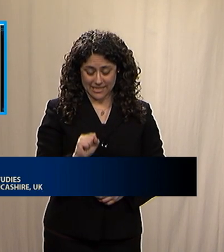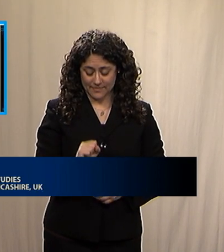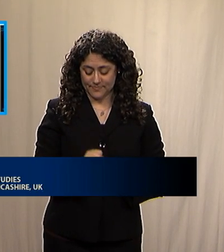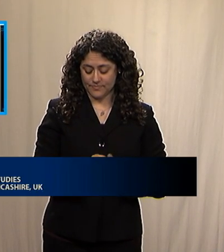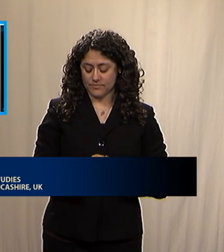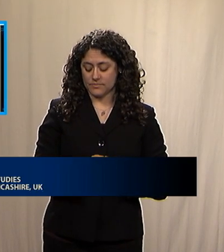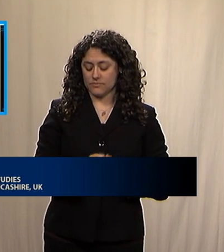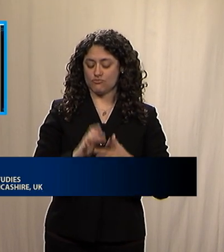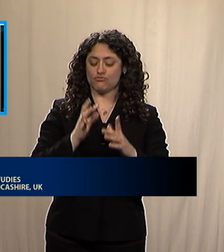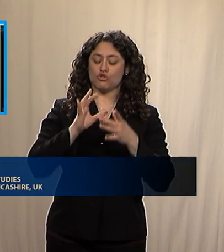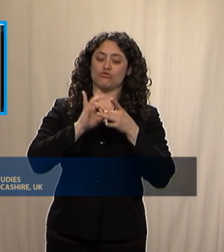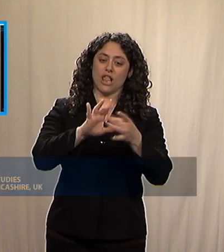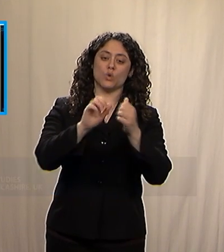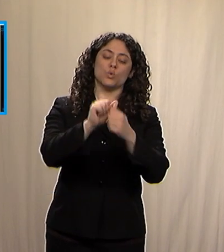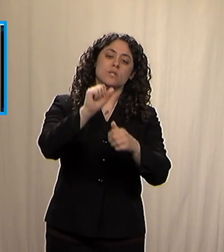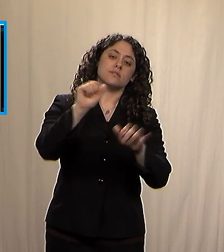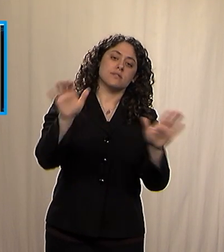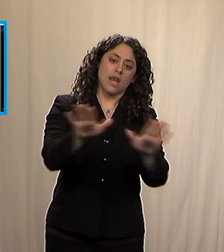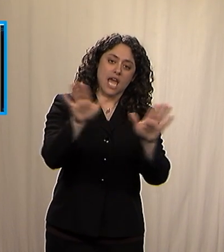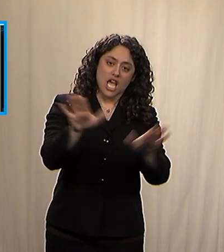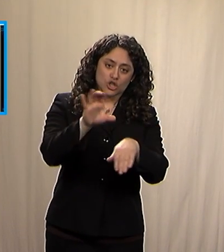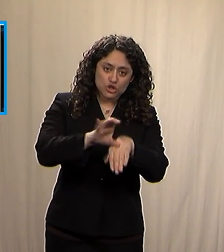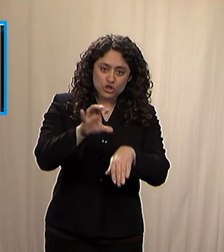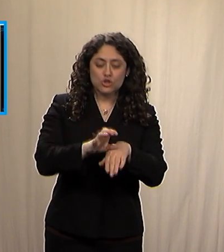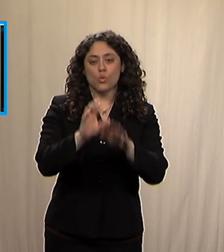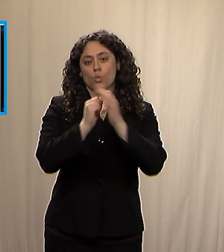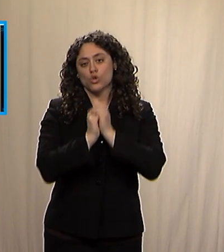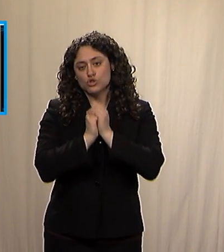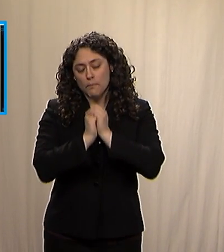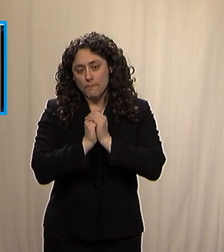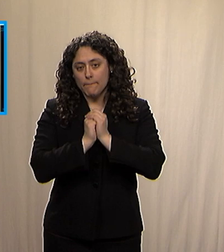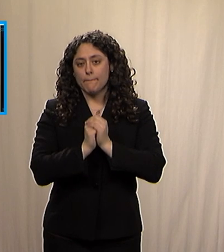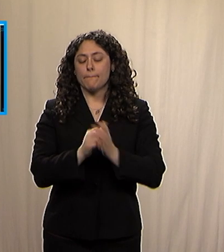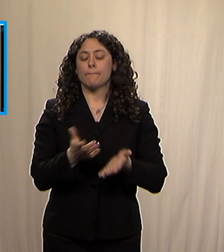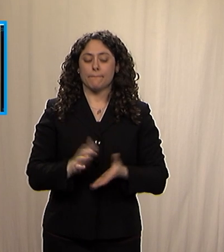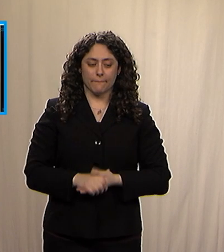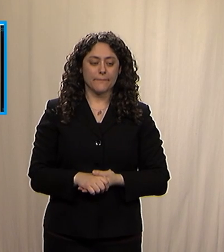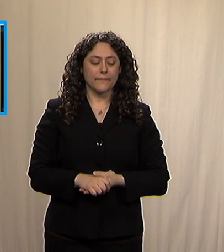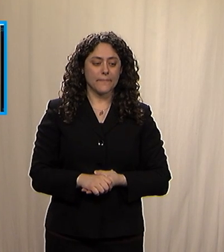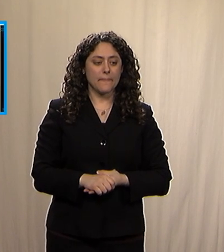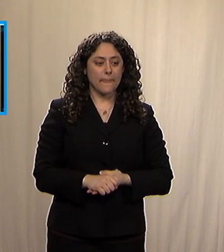Particularly in worship, Sunday church, or Sabbath.